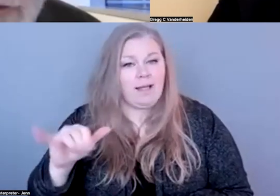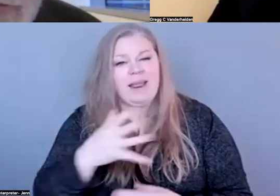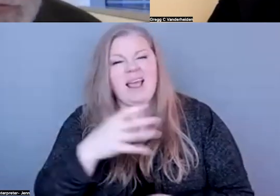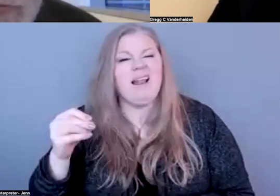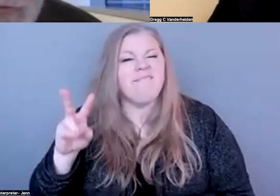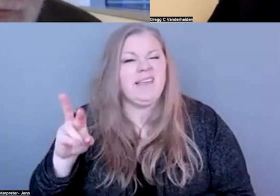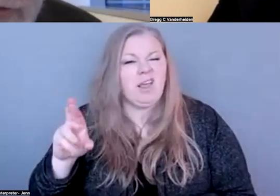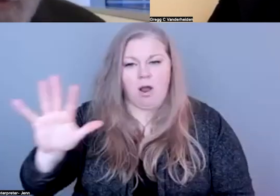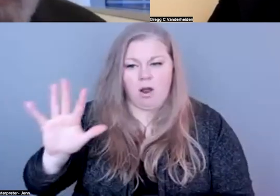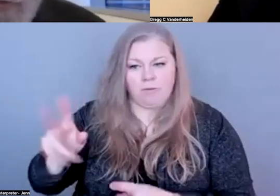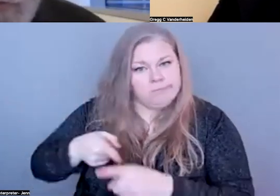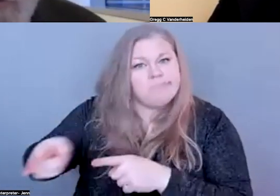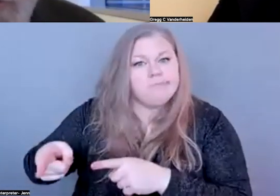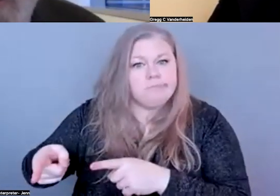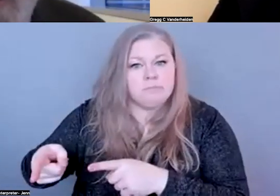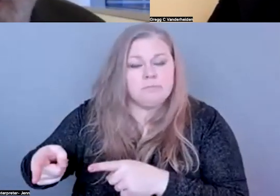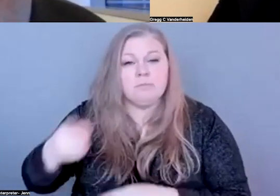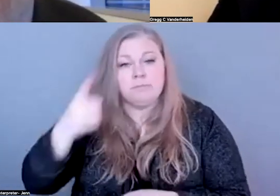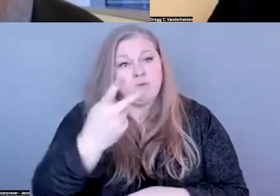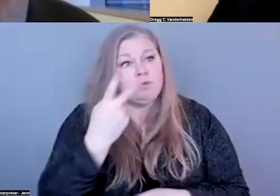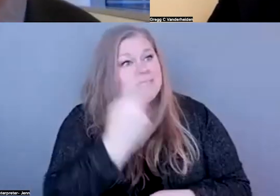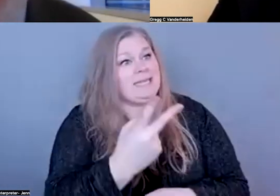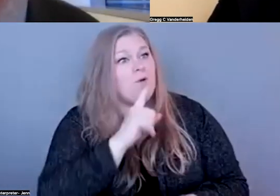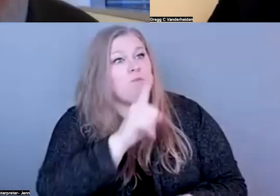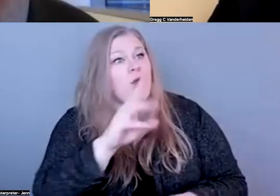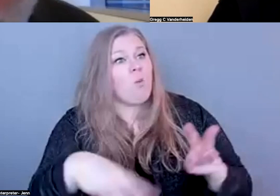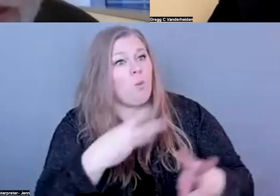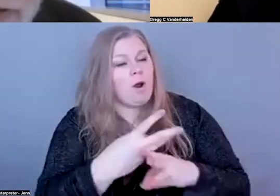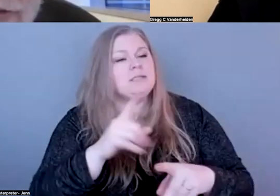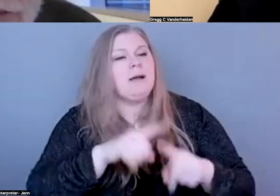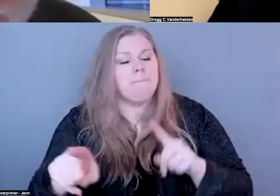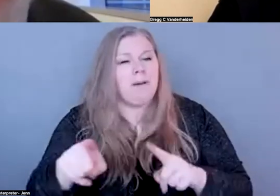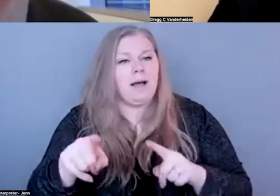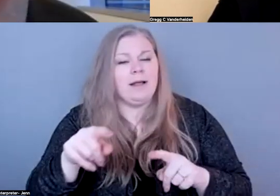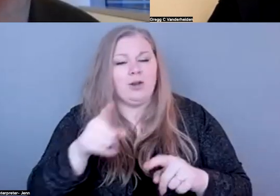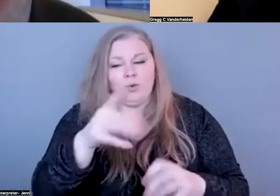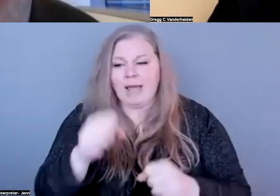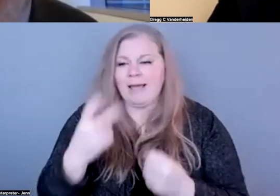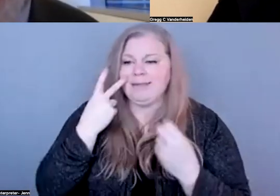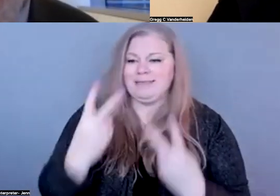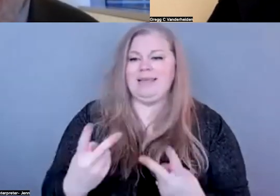because you might see the real world but you see observations about it from which you can learn.